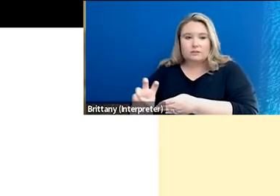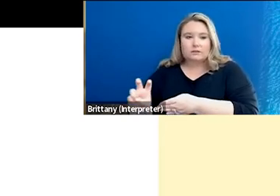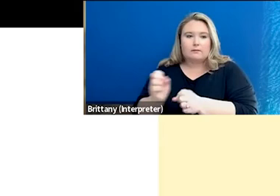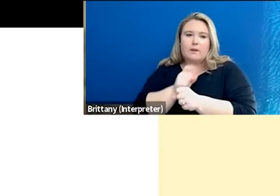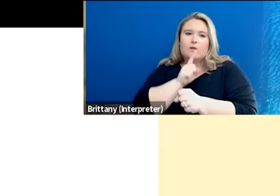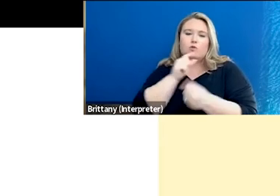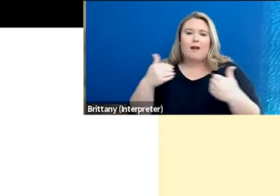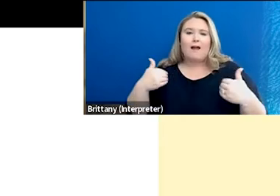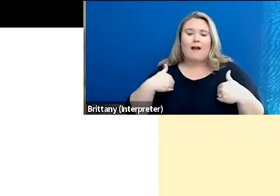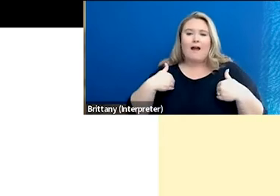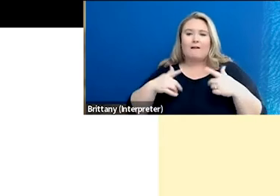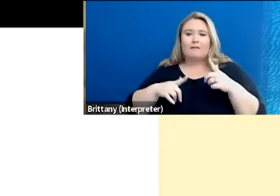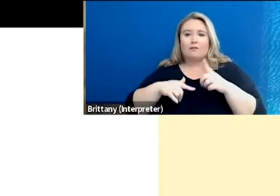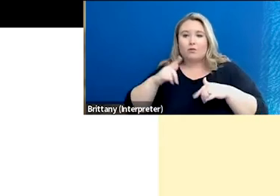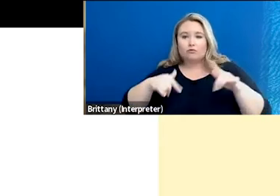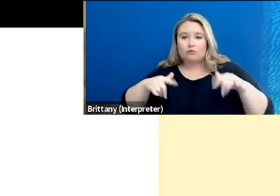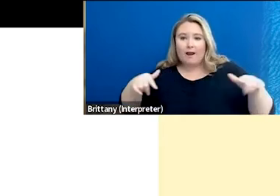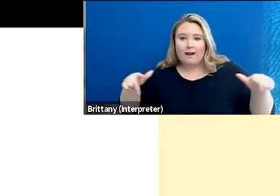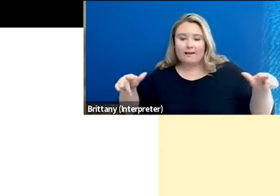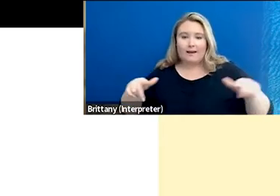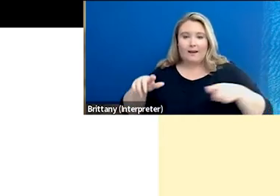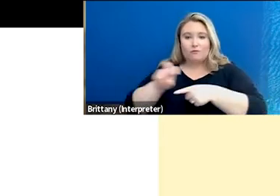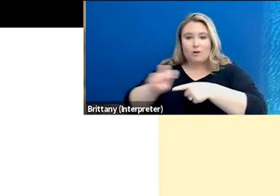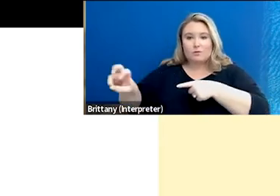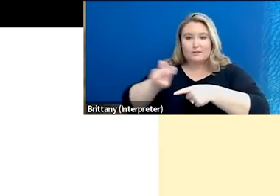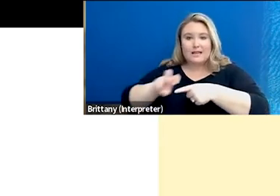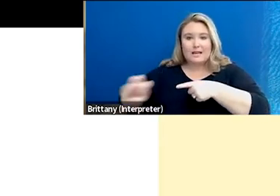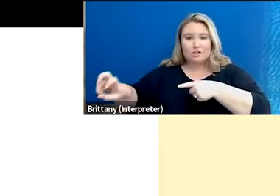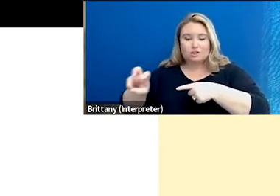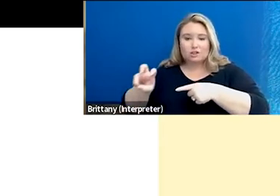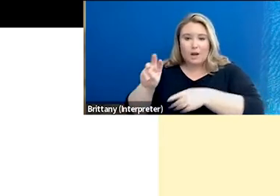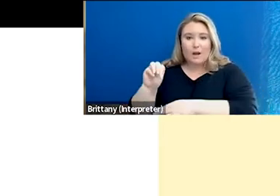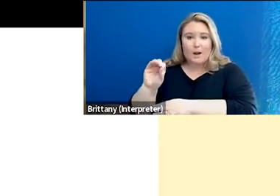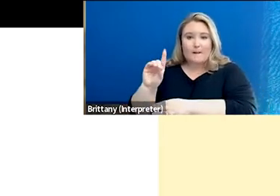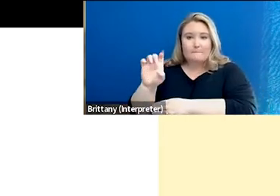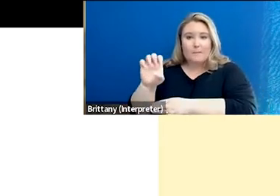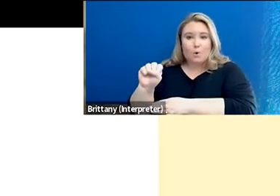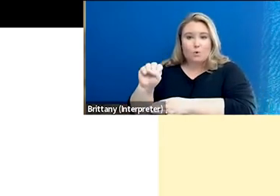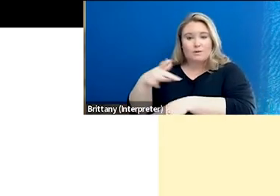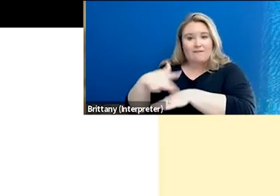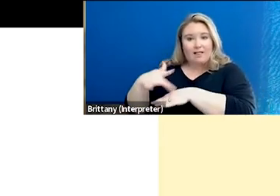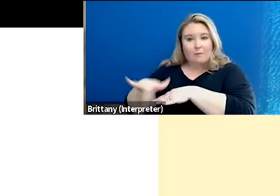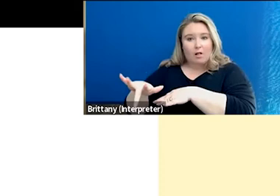of transportation modes available for those who are older, how we can advocate and implement